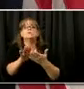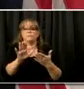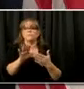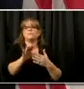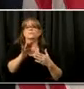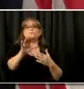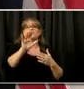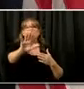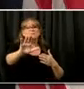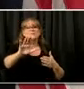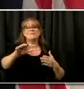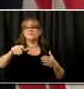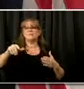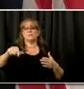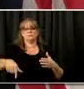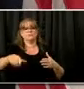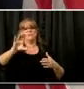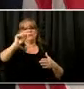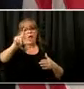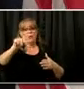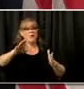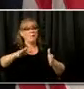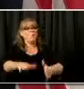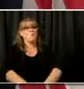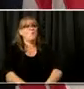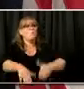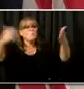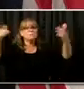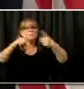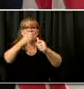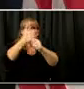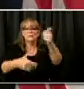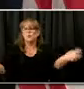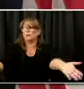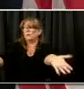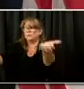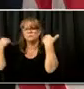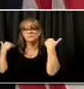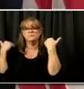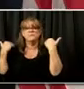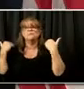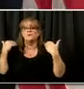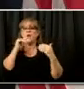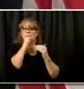family where there are barriers in the way reach out to your school your school district your